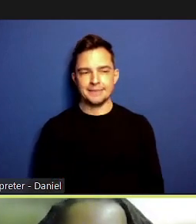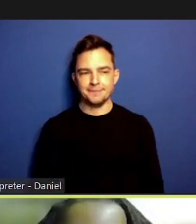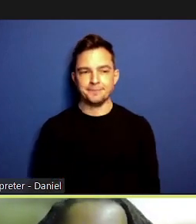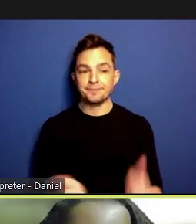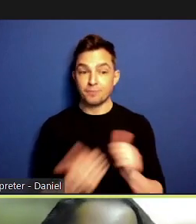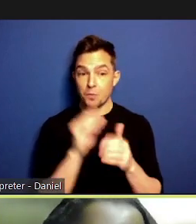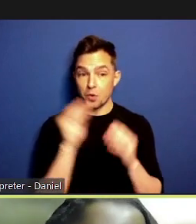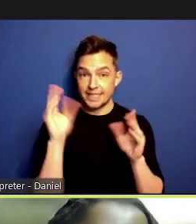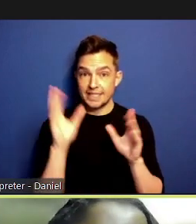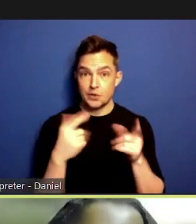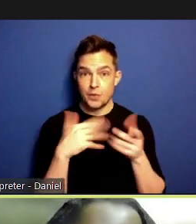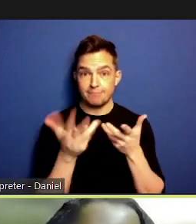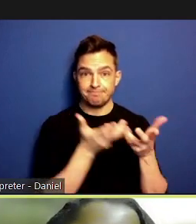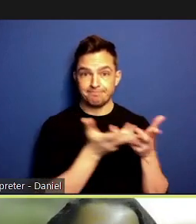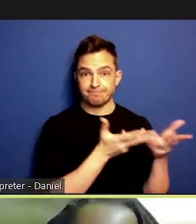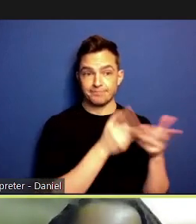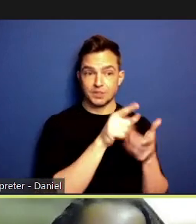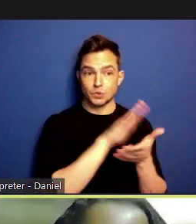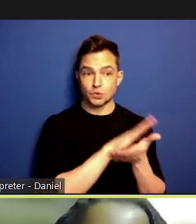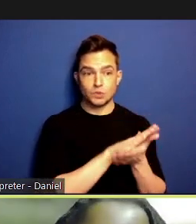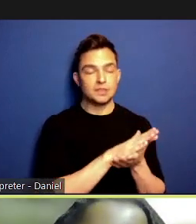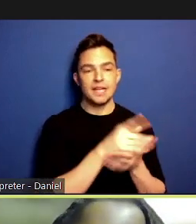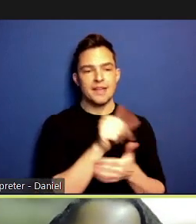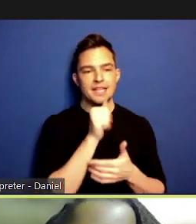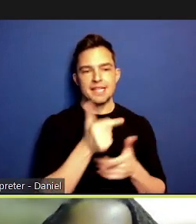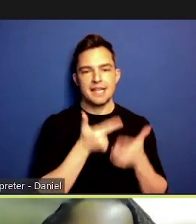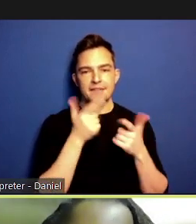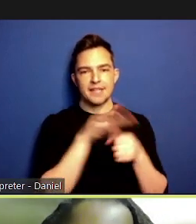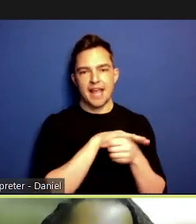that we interacted with at school did not live in our area at all. They traveled two